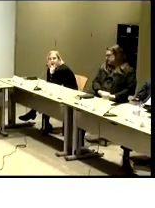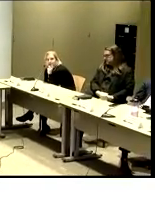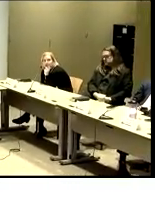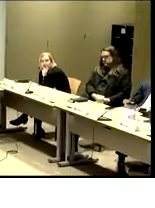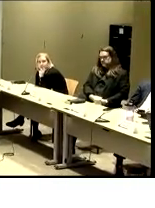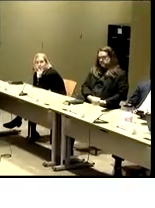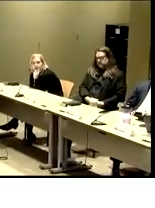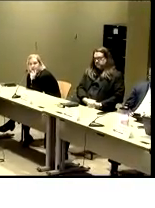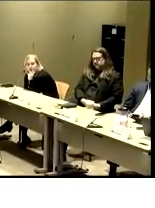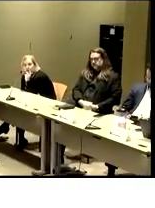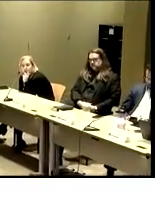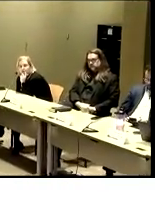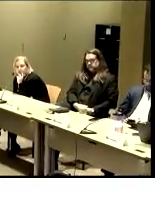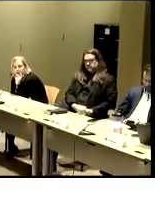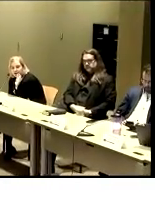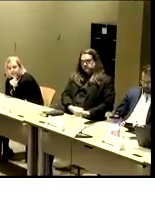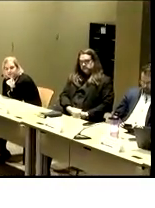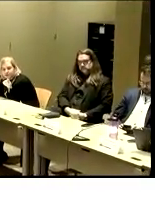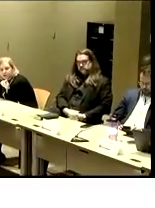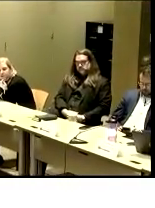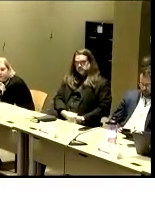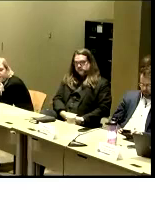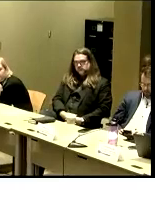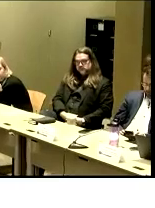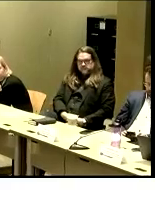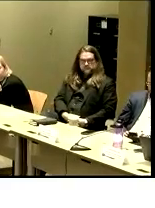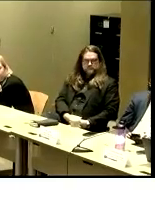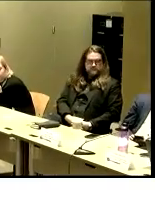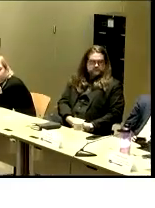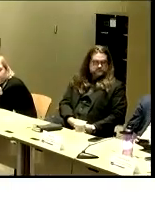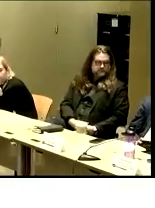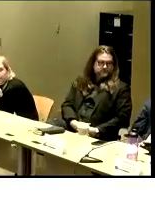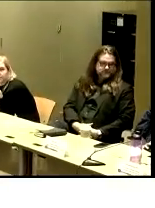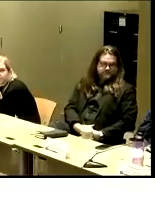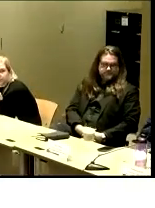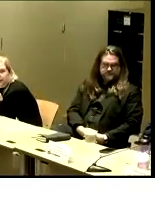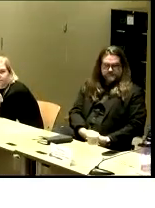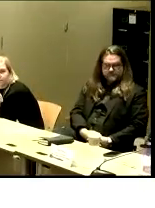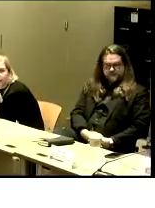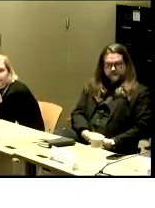I think the point, you know, you raised this interesting question of there is such a gap